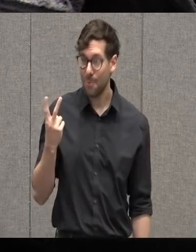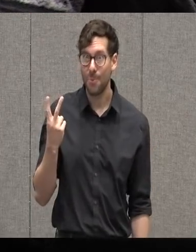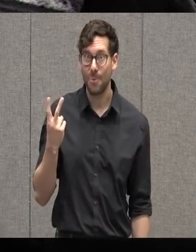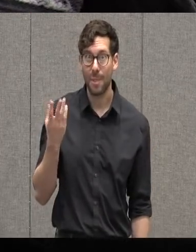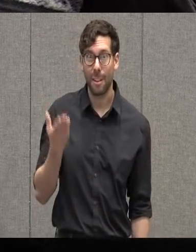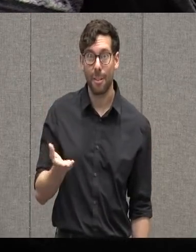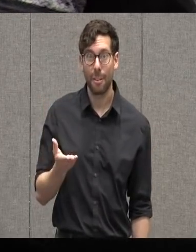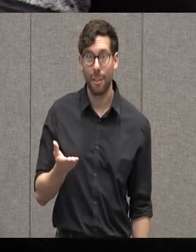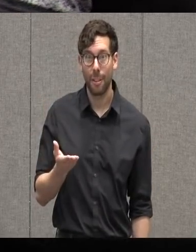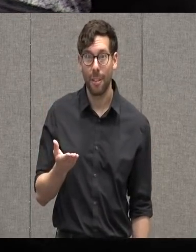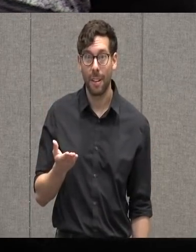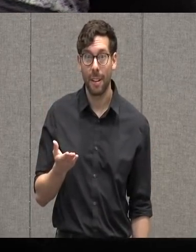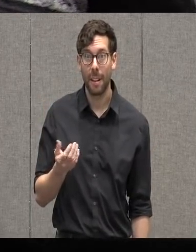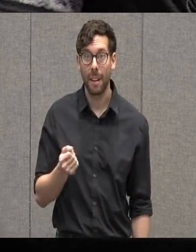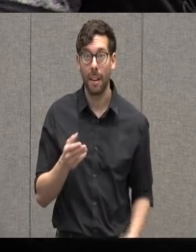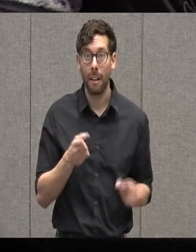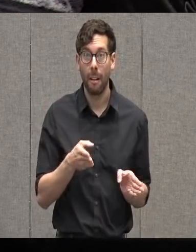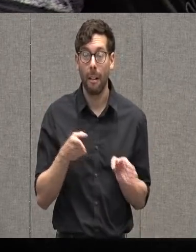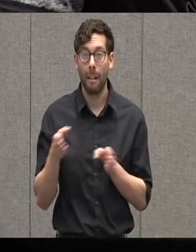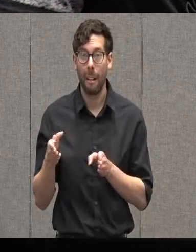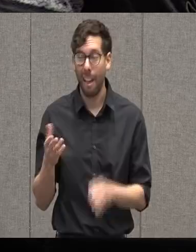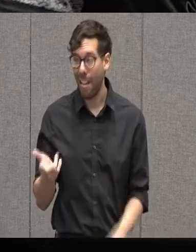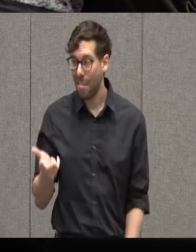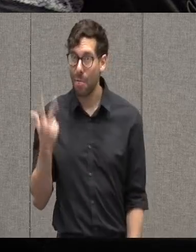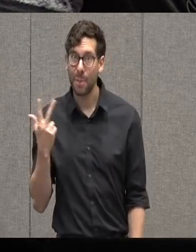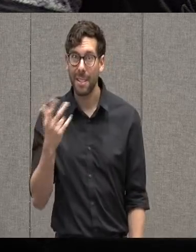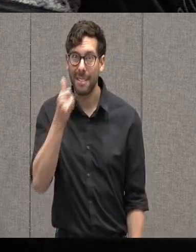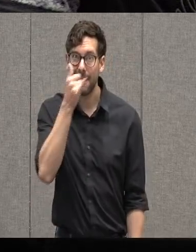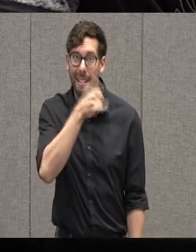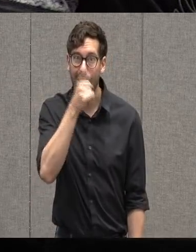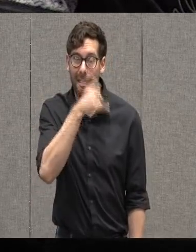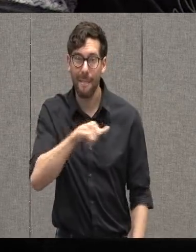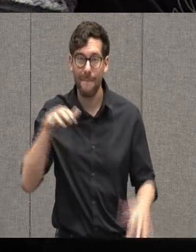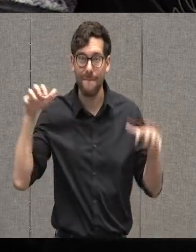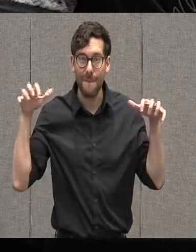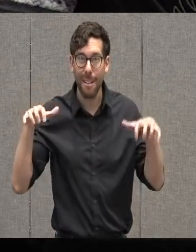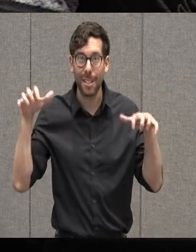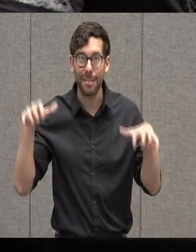Three silly monsters can stand on their heads.